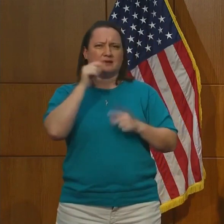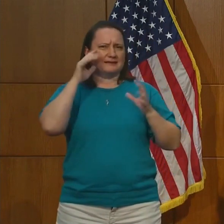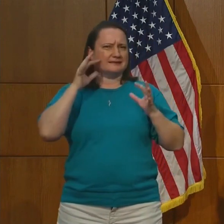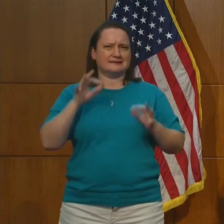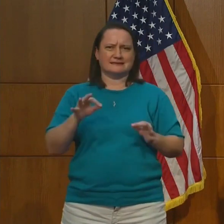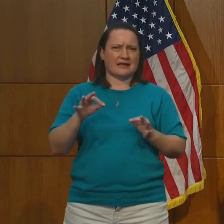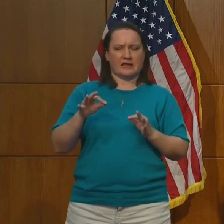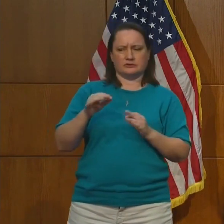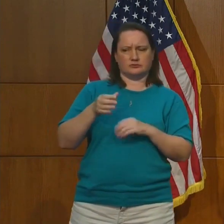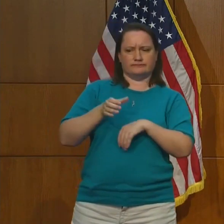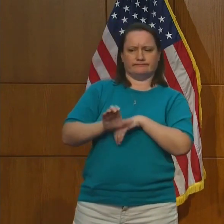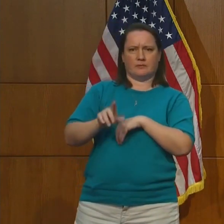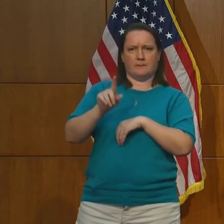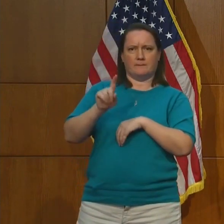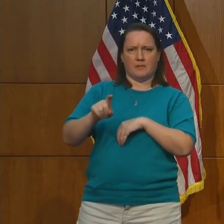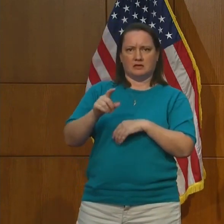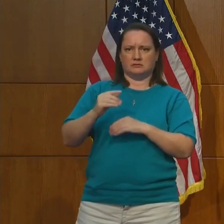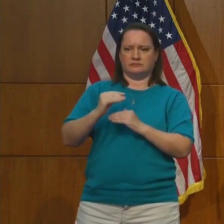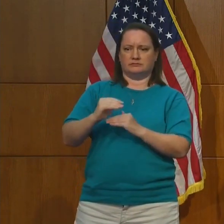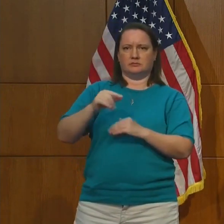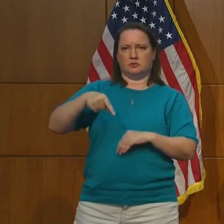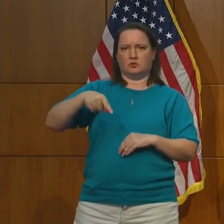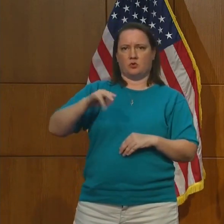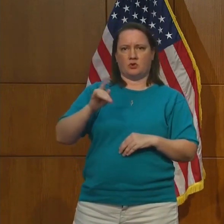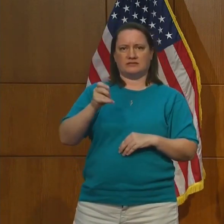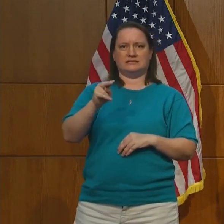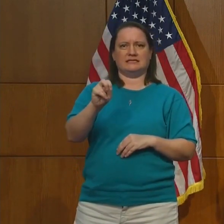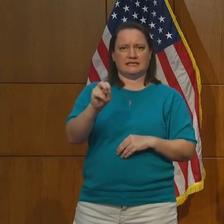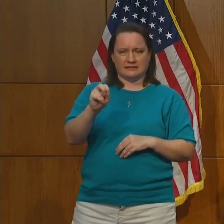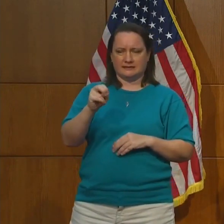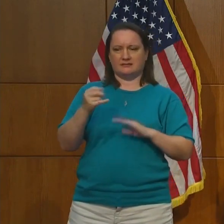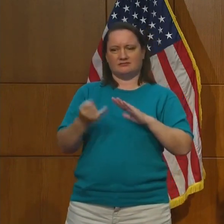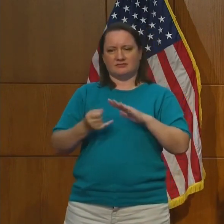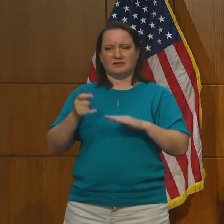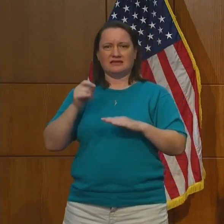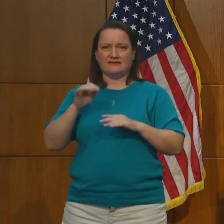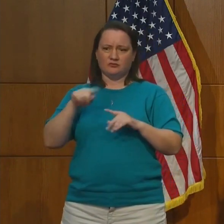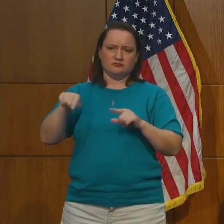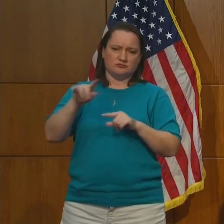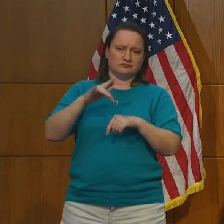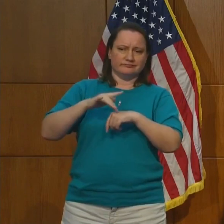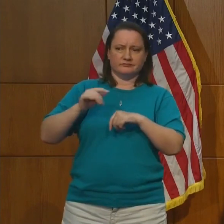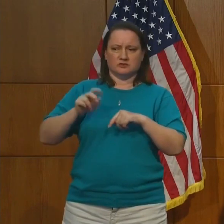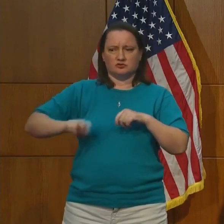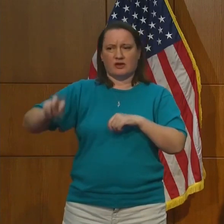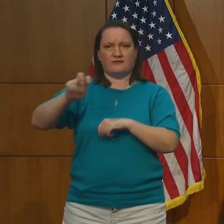CHURCH. WHY NOT A LOT FOLLOWERS TO. USE THE SPREAD ESPECIALLY WHEN YOU LOOK AT PLACES LIKE